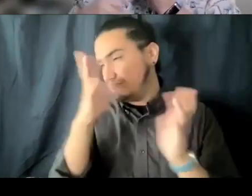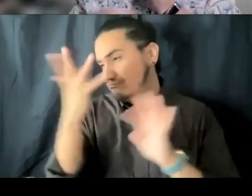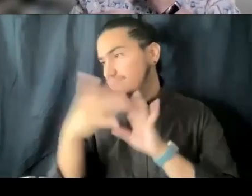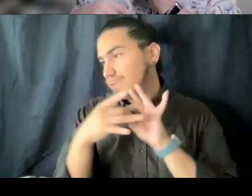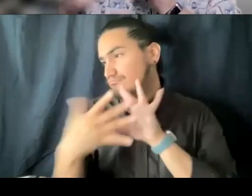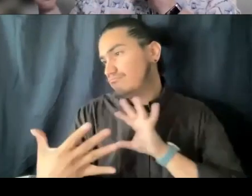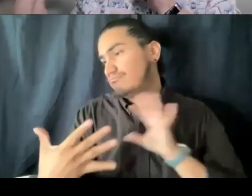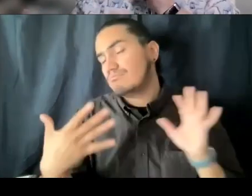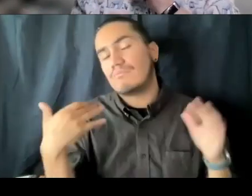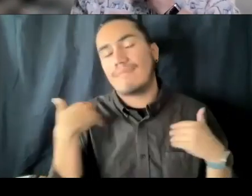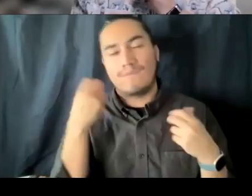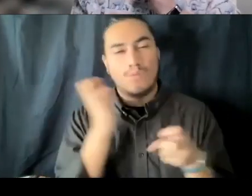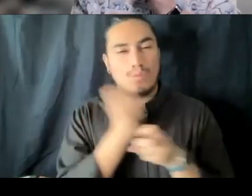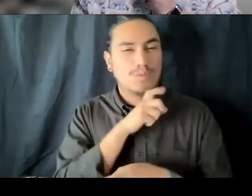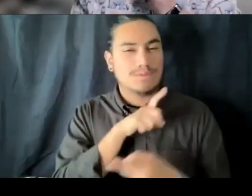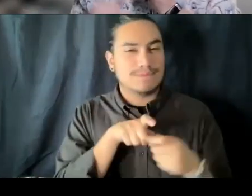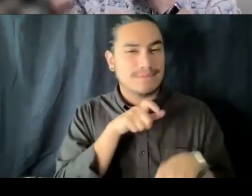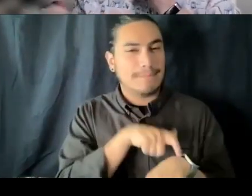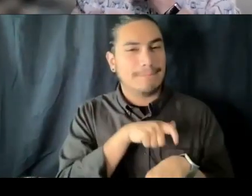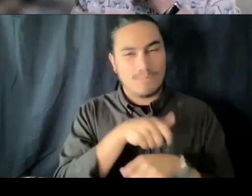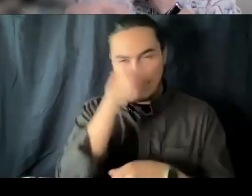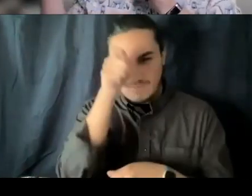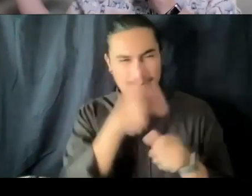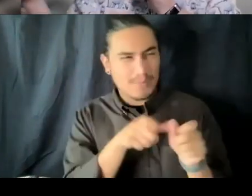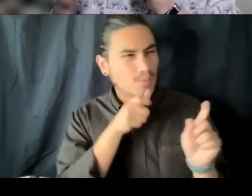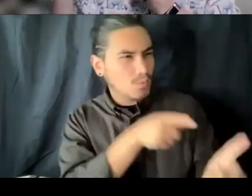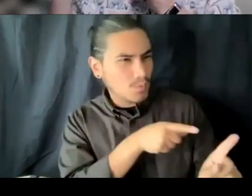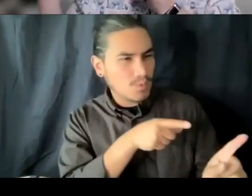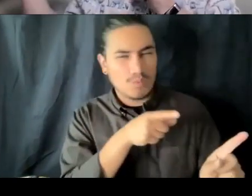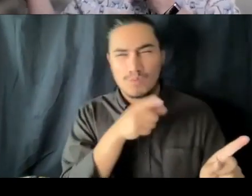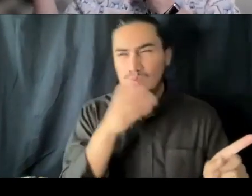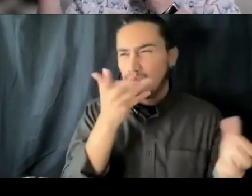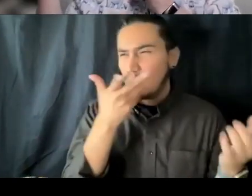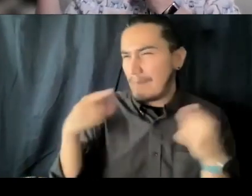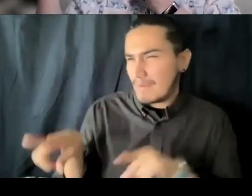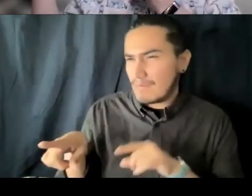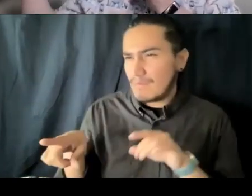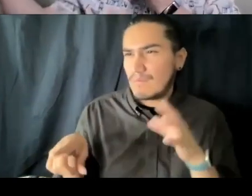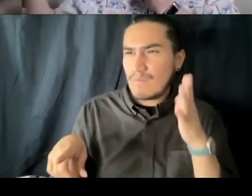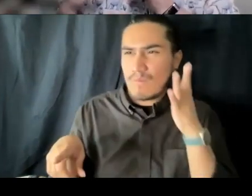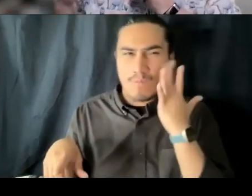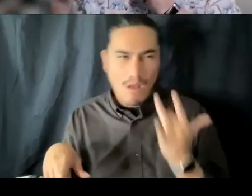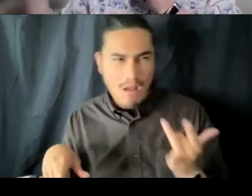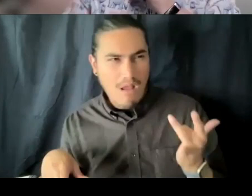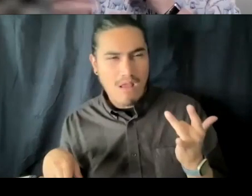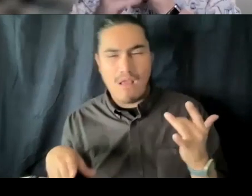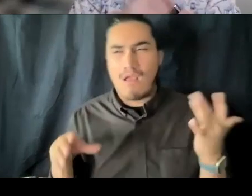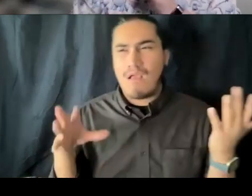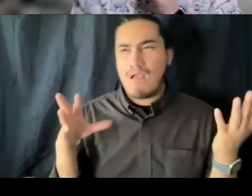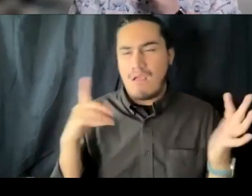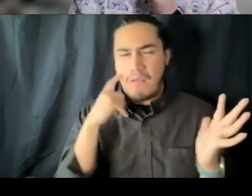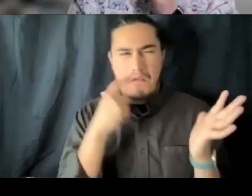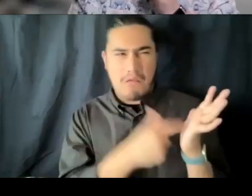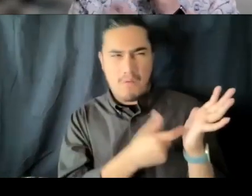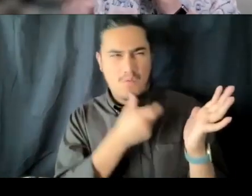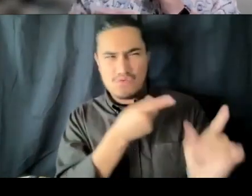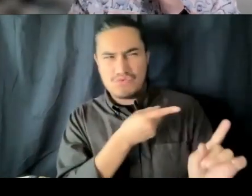and have a really hard time remembering what's happening, figuring, you know, noticing who's who and stuff like that.